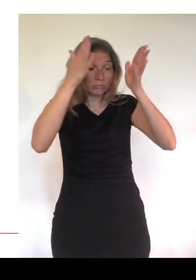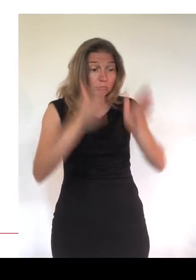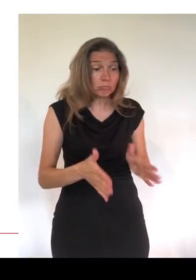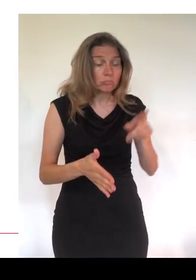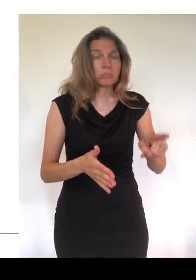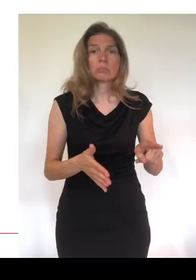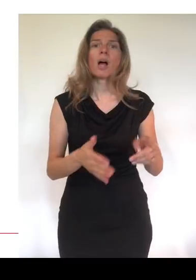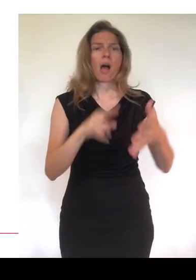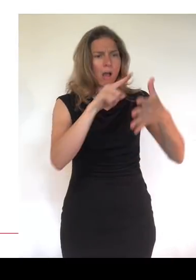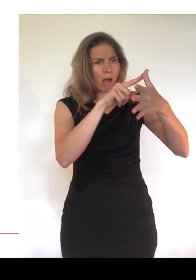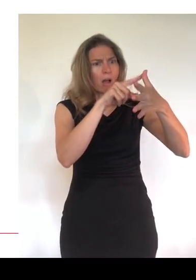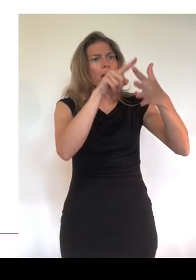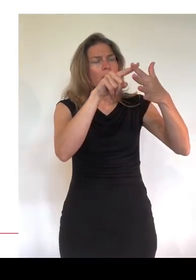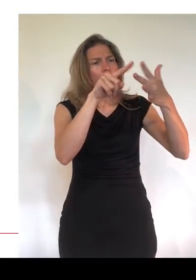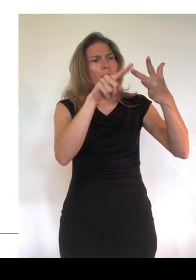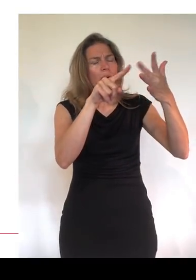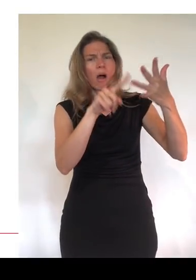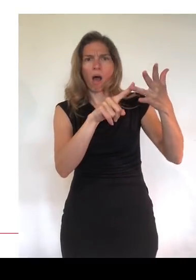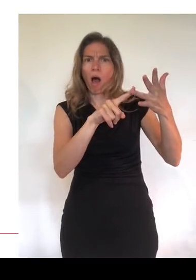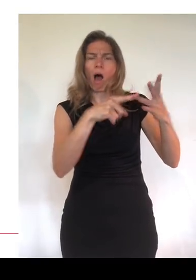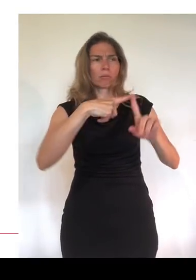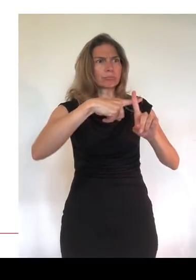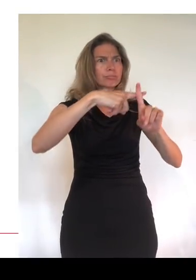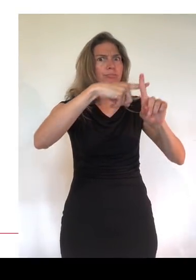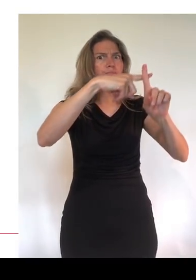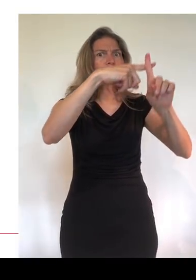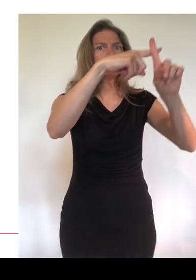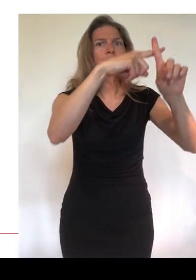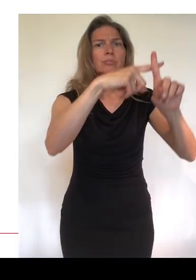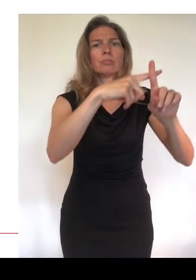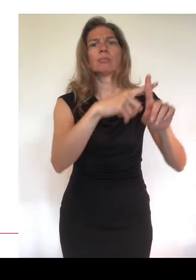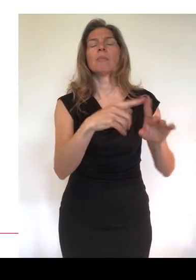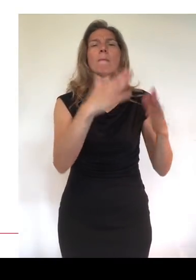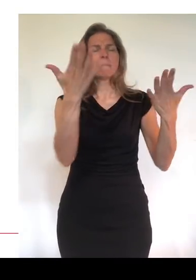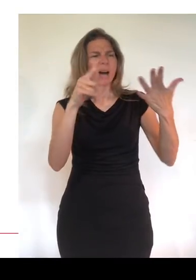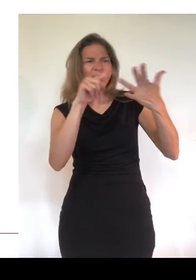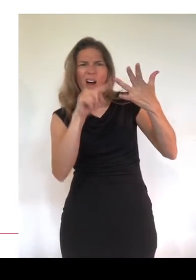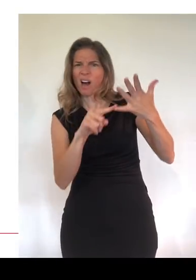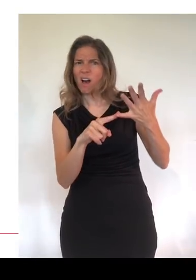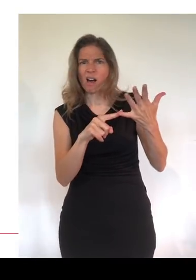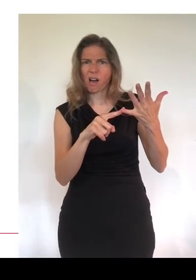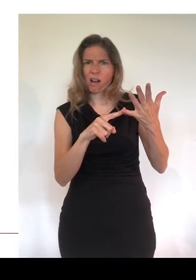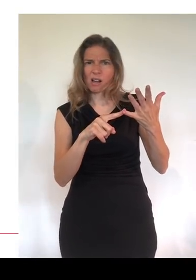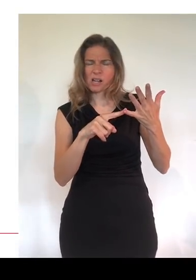areas but not so much on a few that could be a specific area for